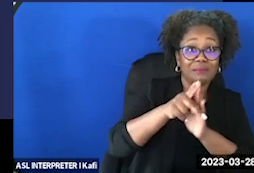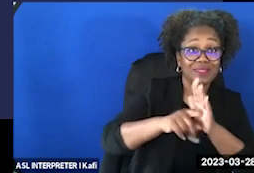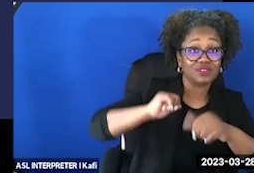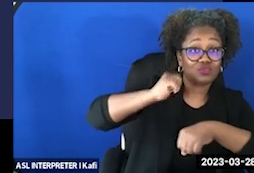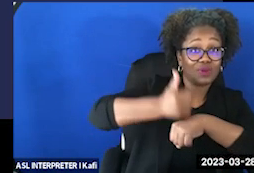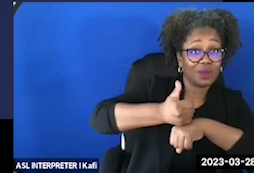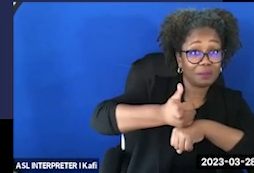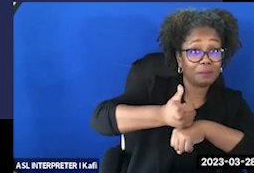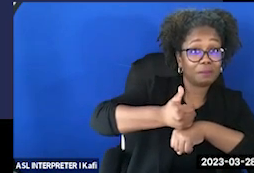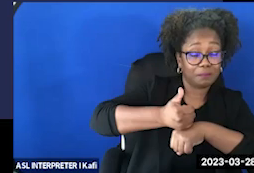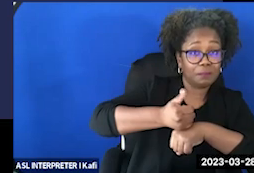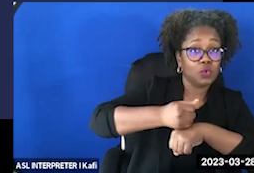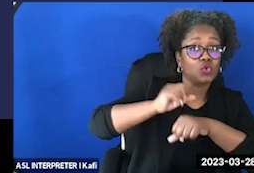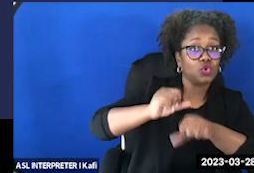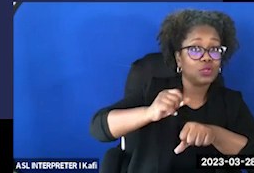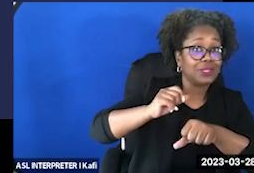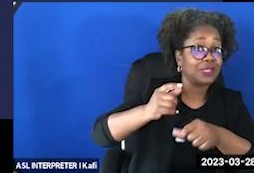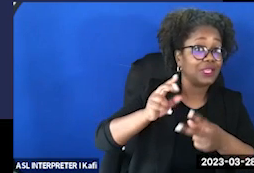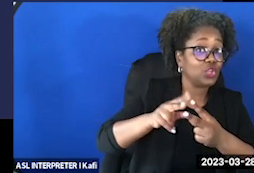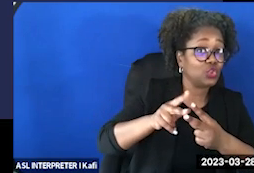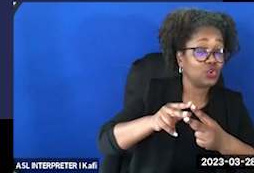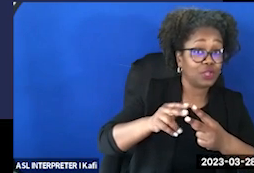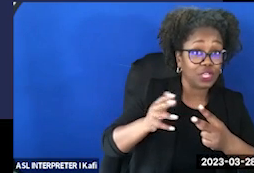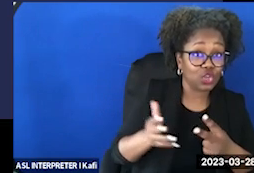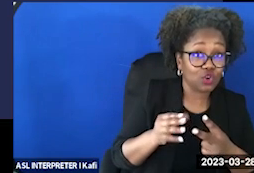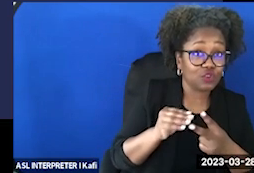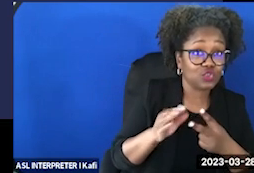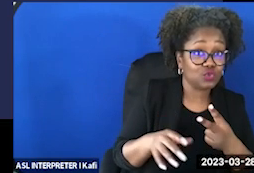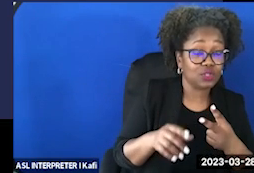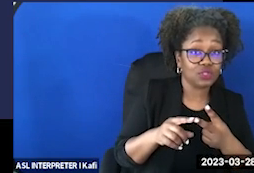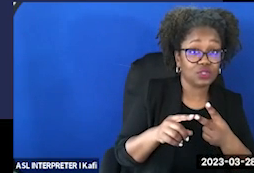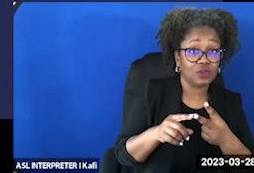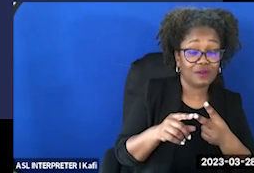Debbie Stine, Science & Technology Policy Academy: You know as well as faculty and the challenges who makes those decisions like, at